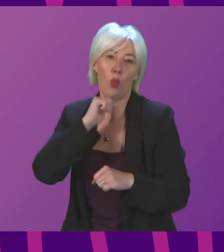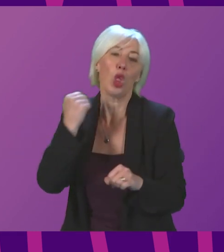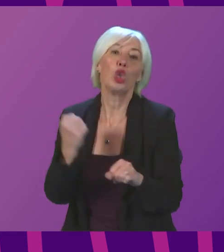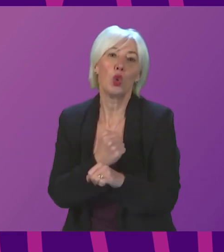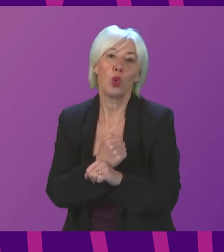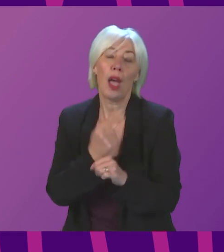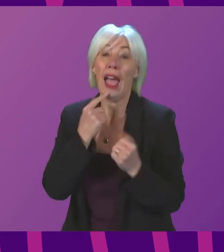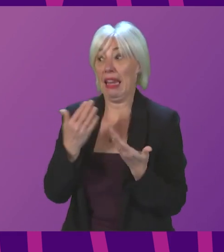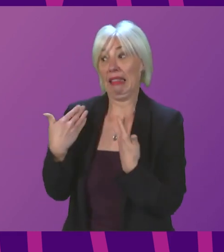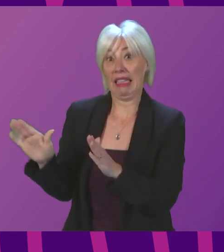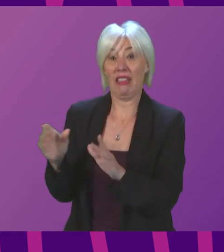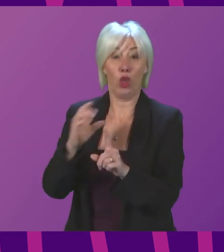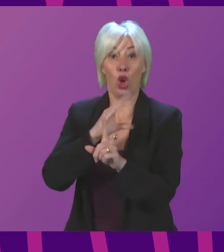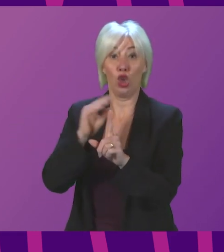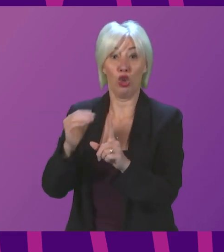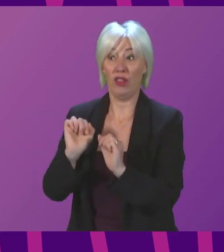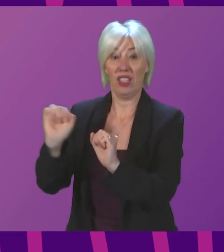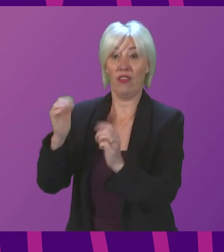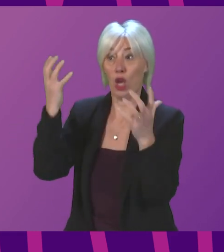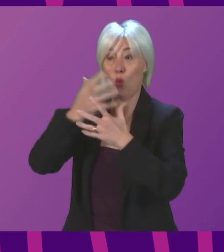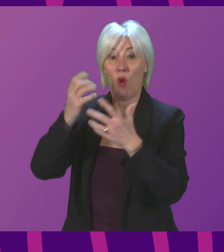leave the Conservatives to worry about the many other things that they have to worry